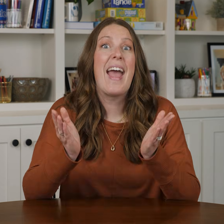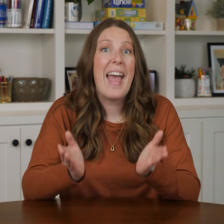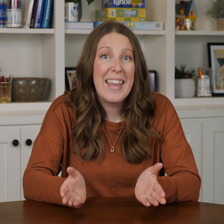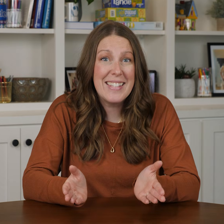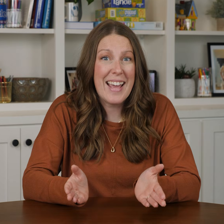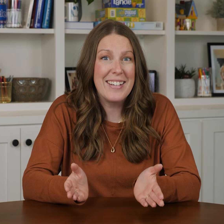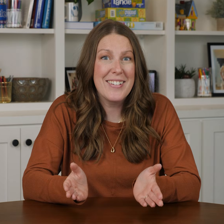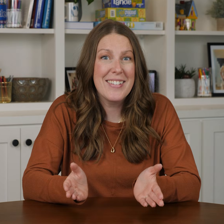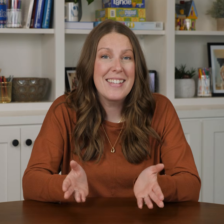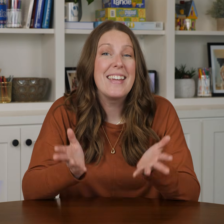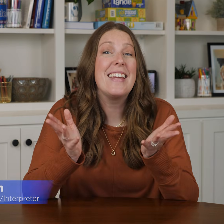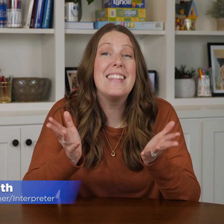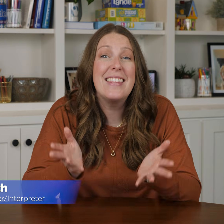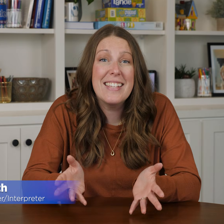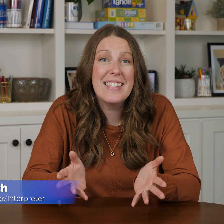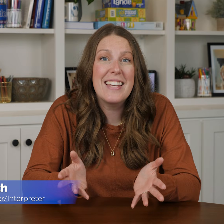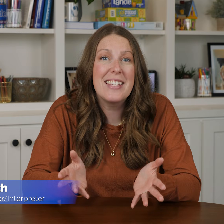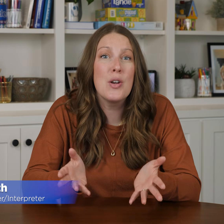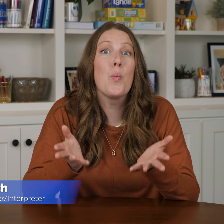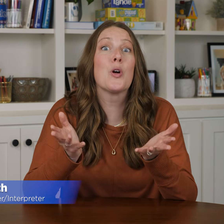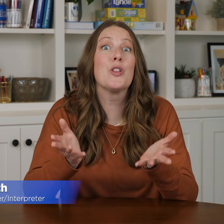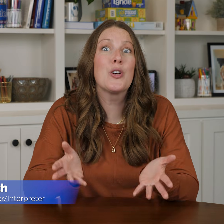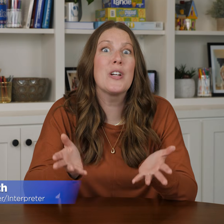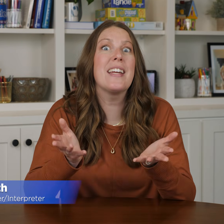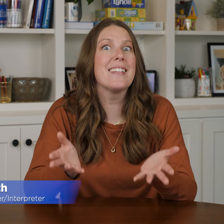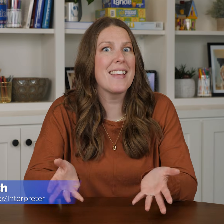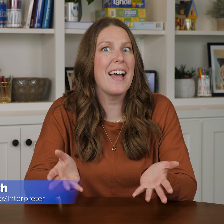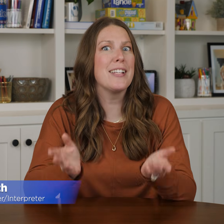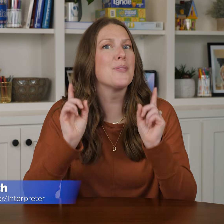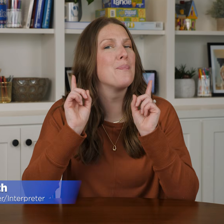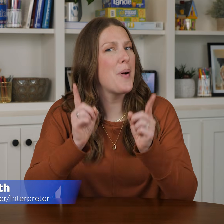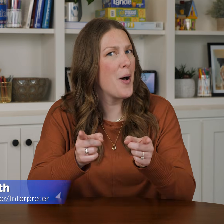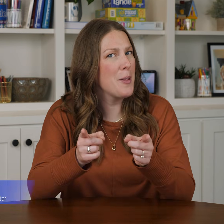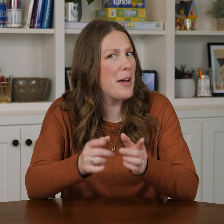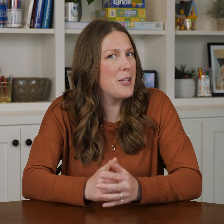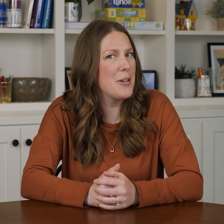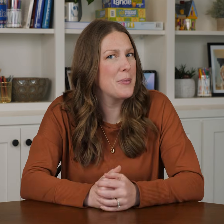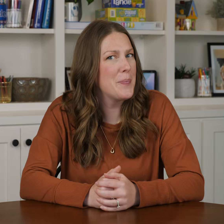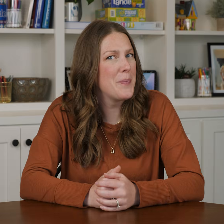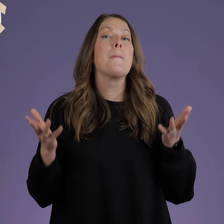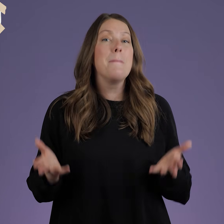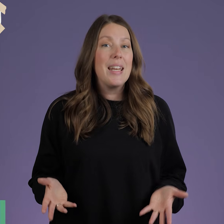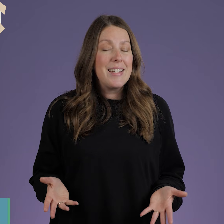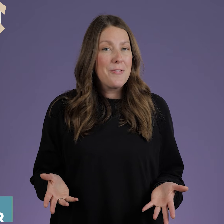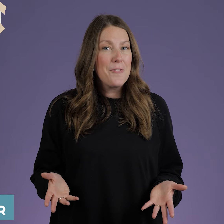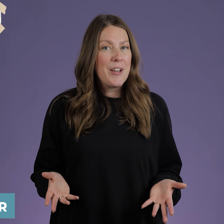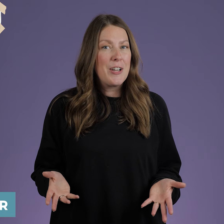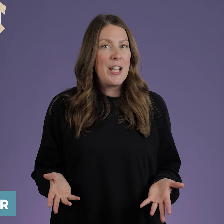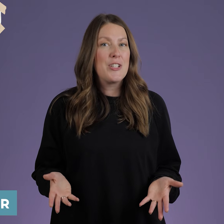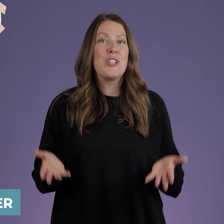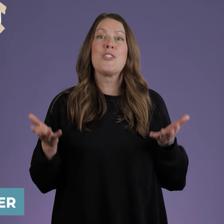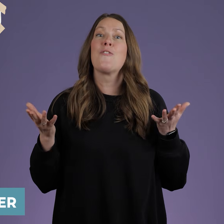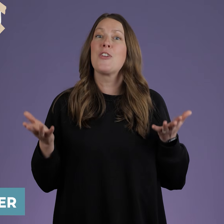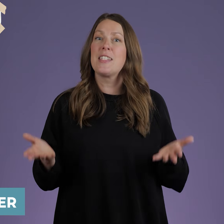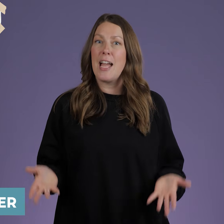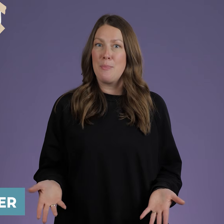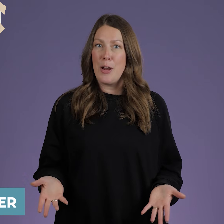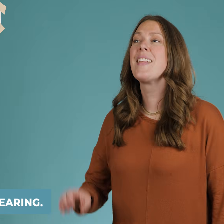Hey, Signers! In this lesson, we're learning signs all about you! From your name and where you live to things